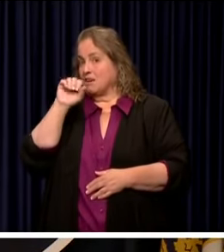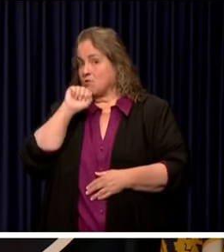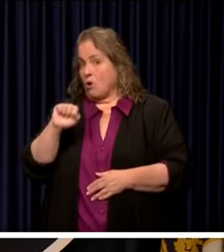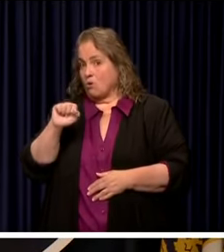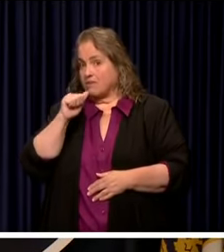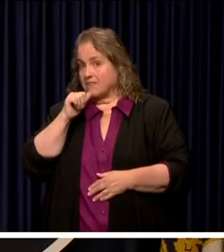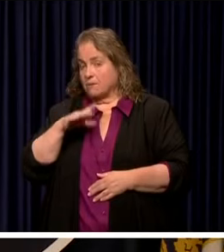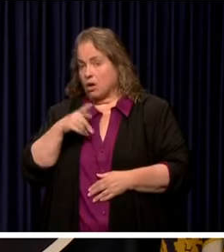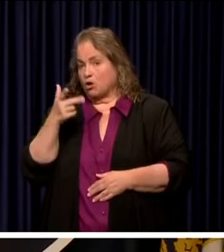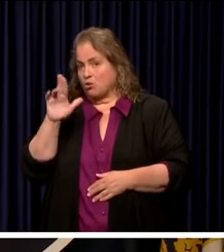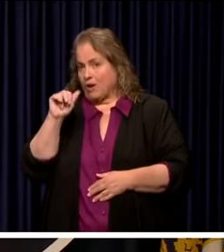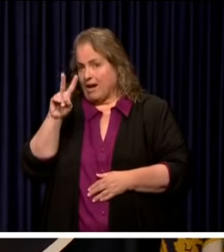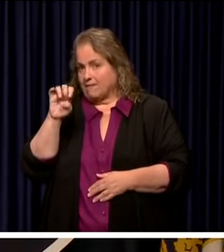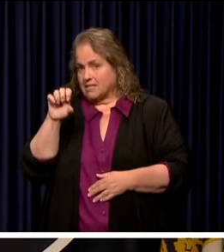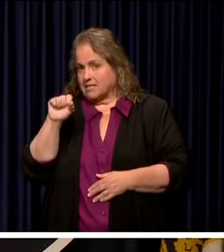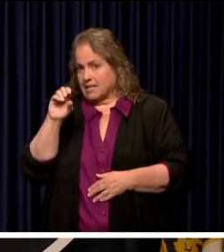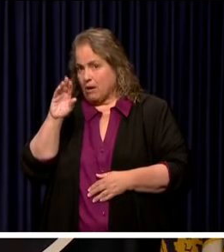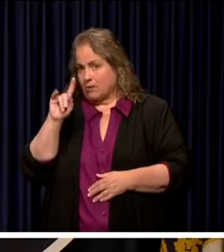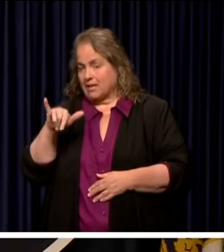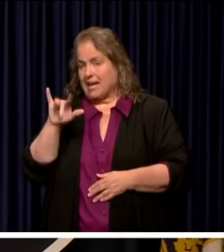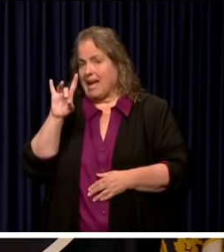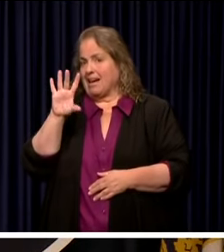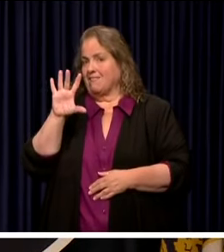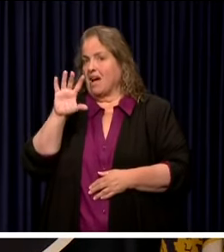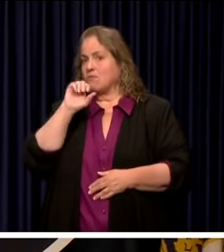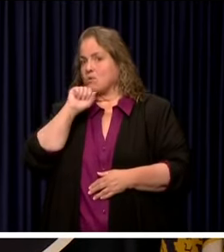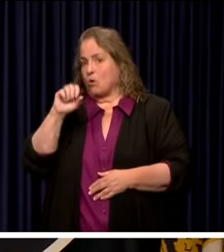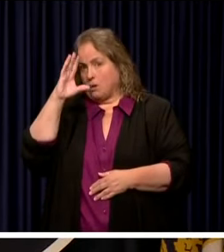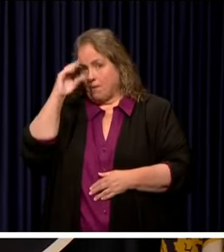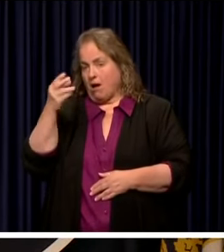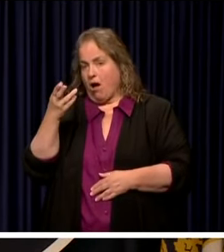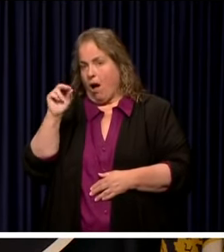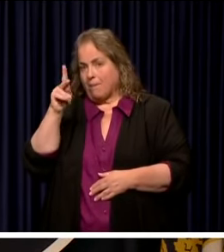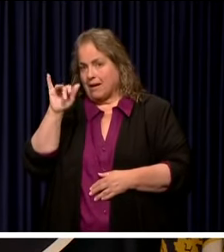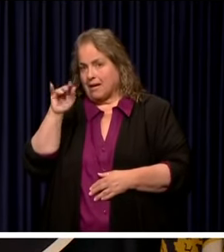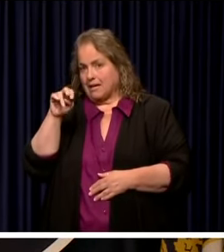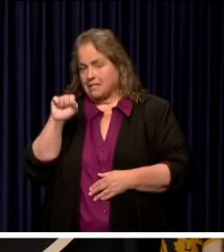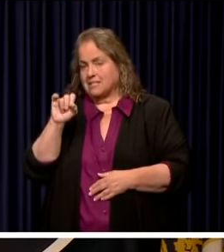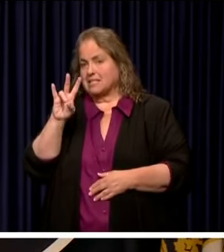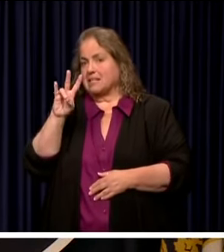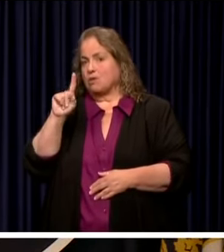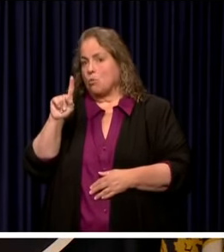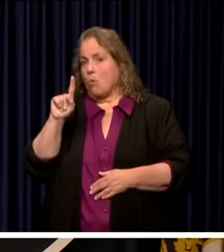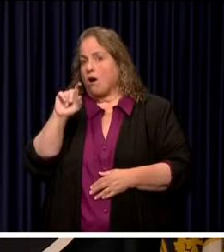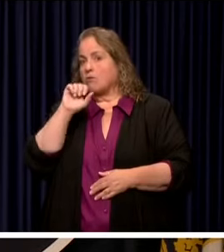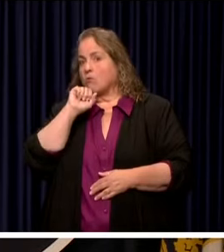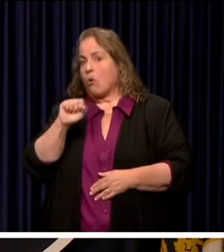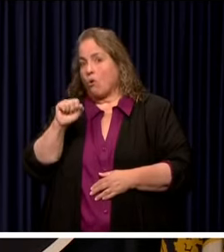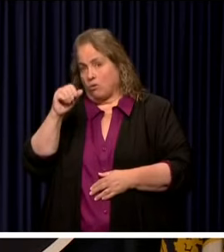OUR SENIOR LIVING FACILITIES.